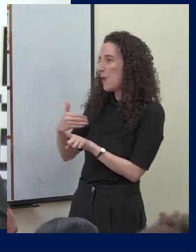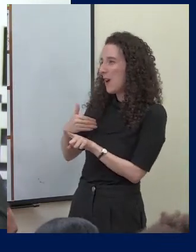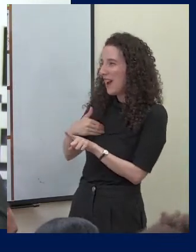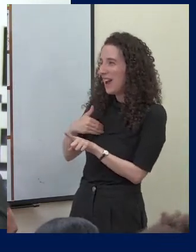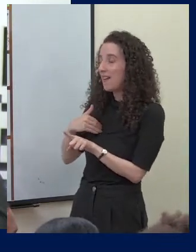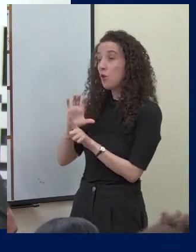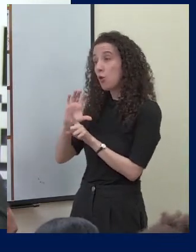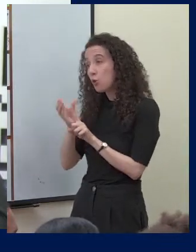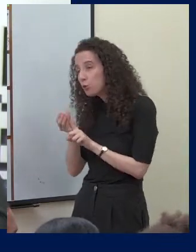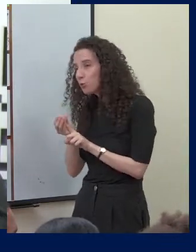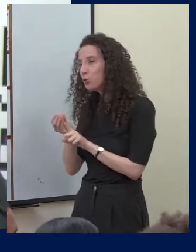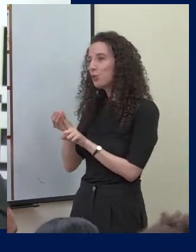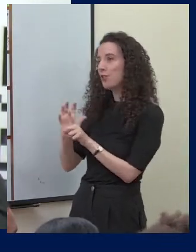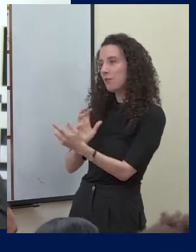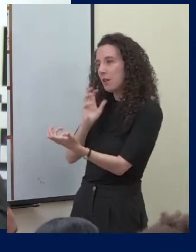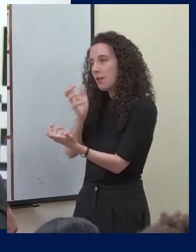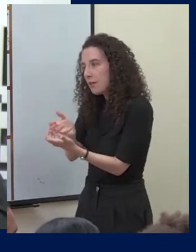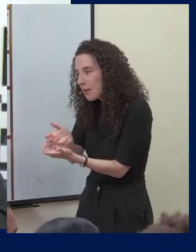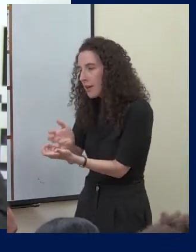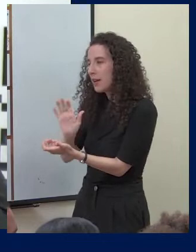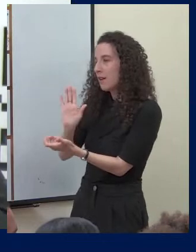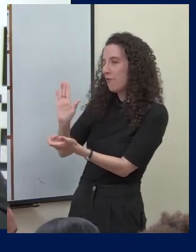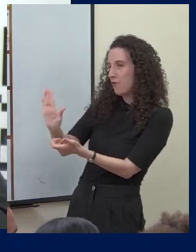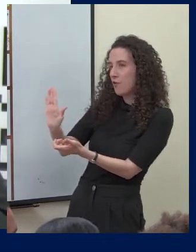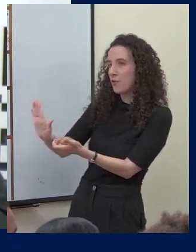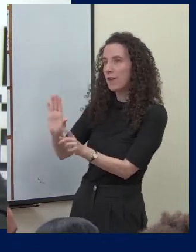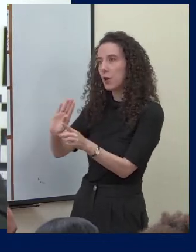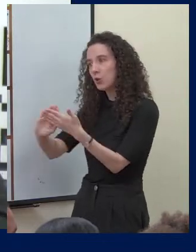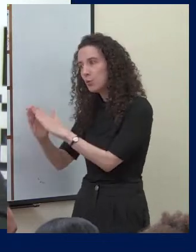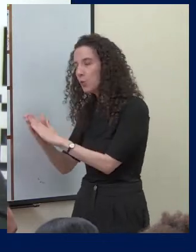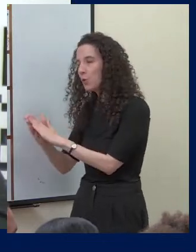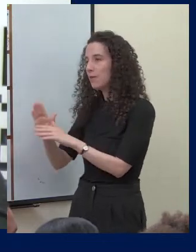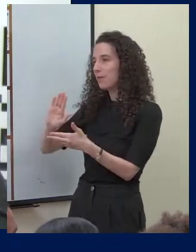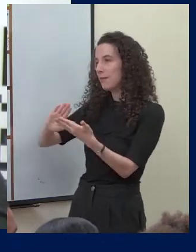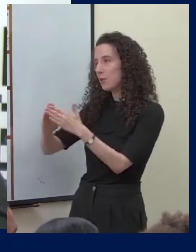and support the extent that is a lying with what they need at the time -- aligned with